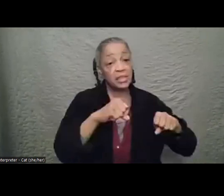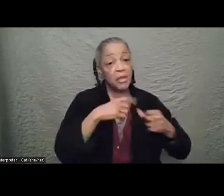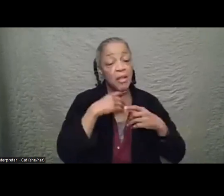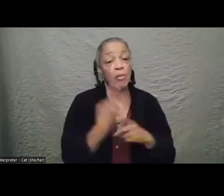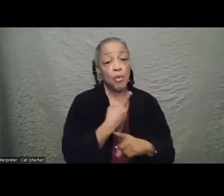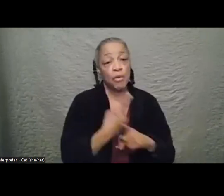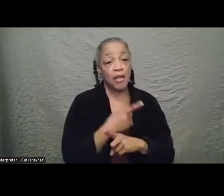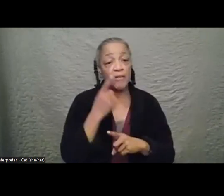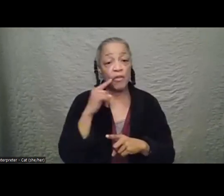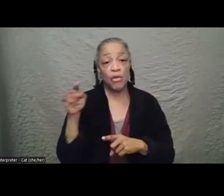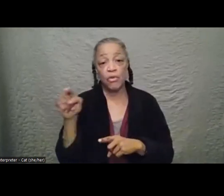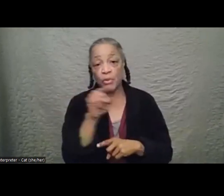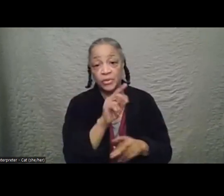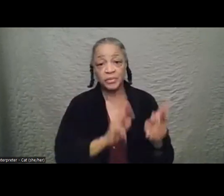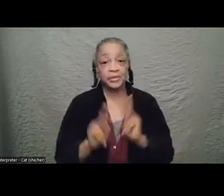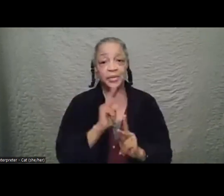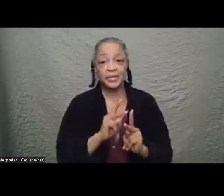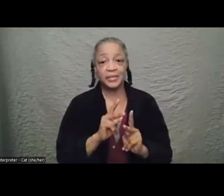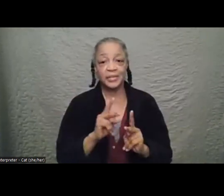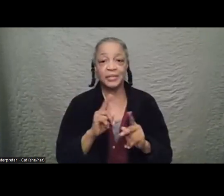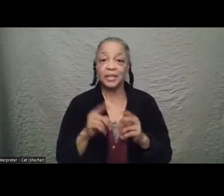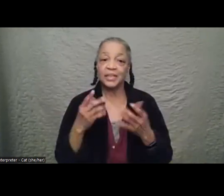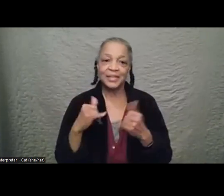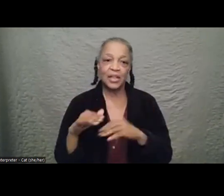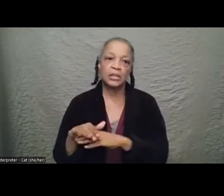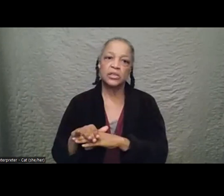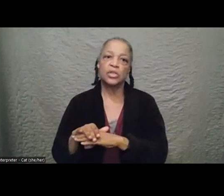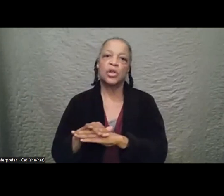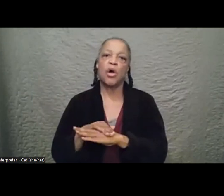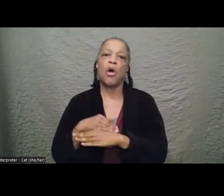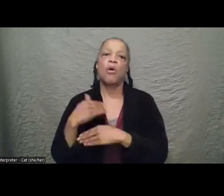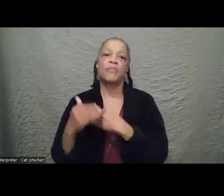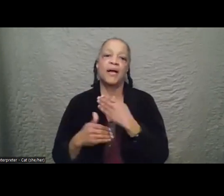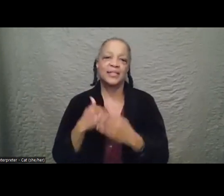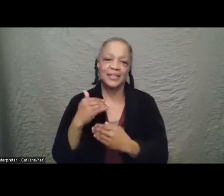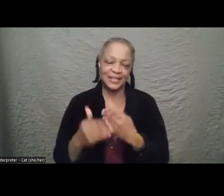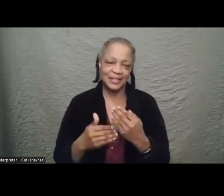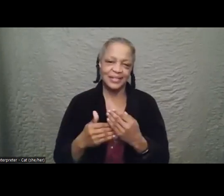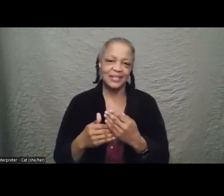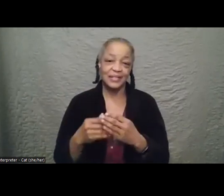It is just a slow process, and I am sure sometimes very frustrating.